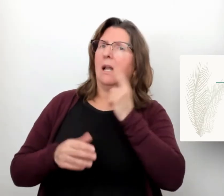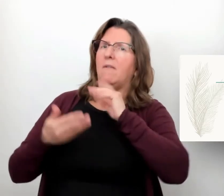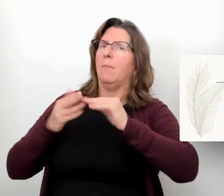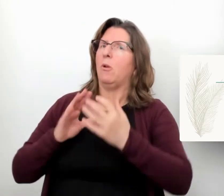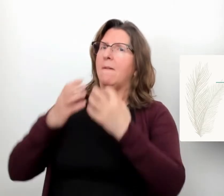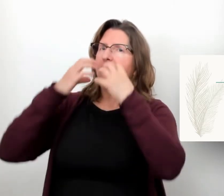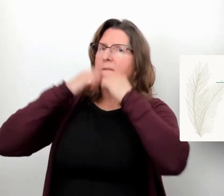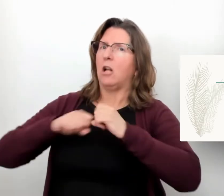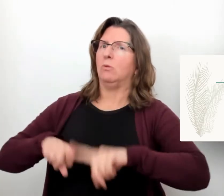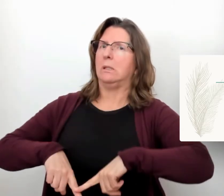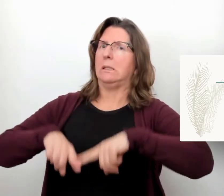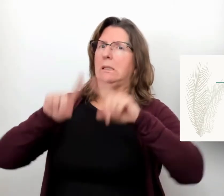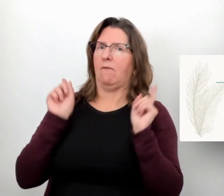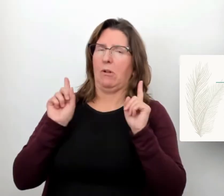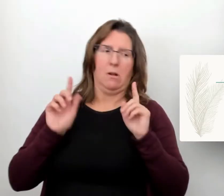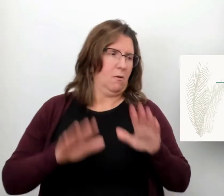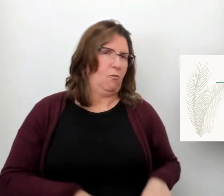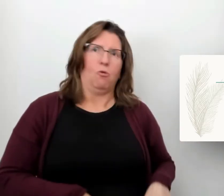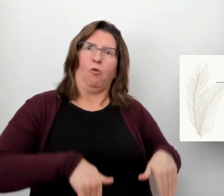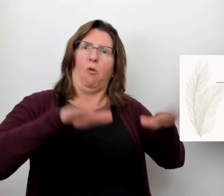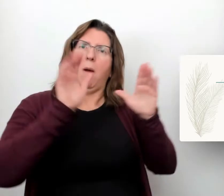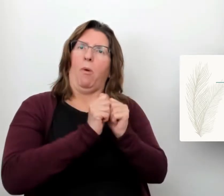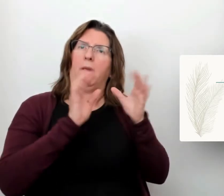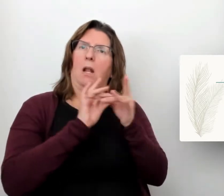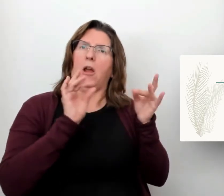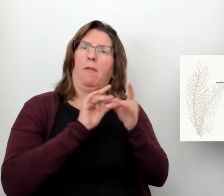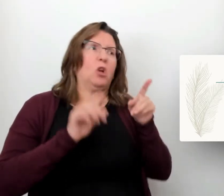They see that the deaf community truly values their 'difference.'